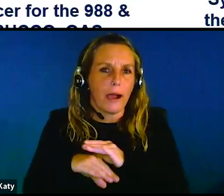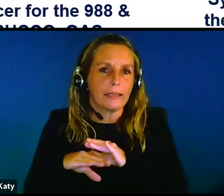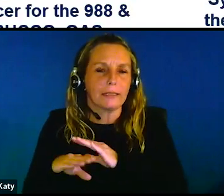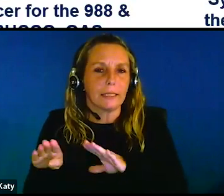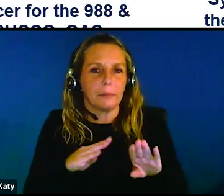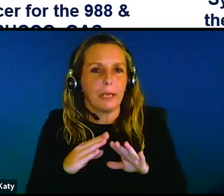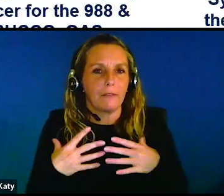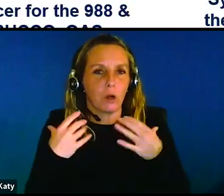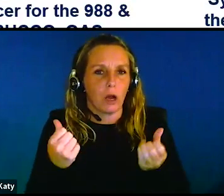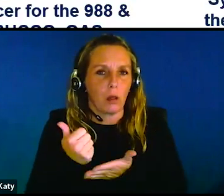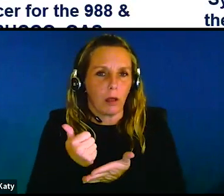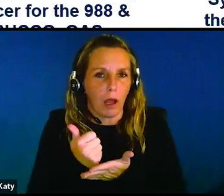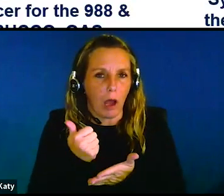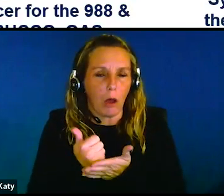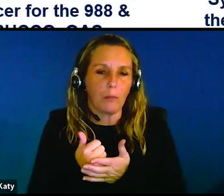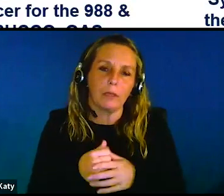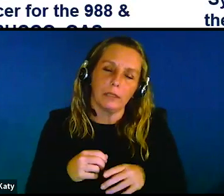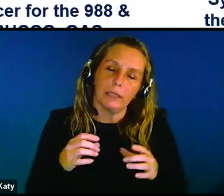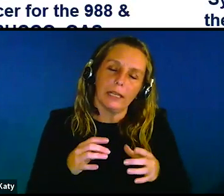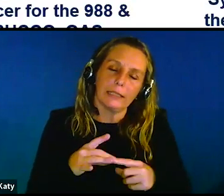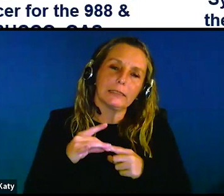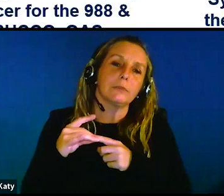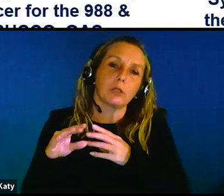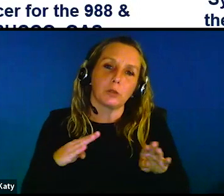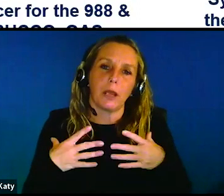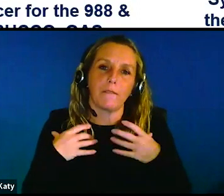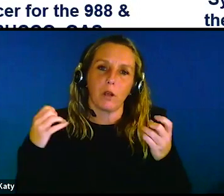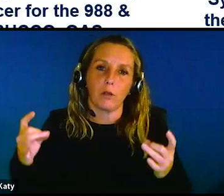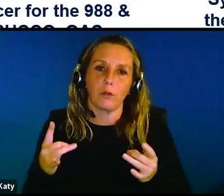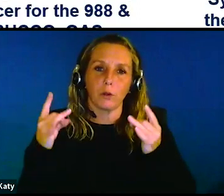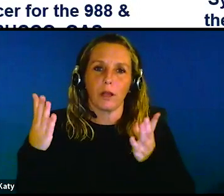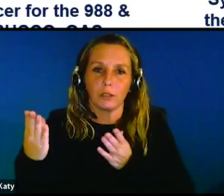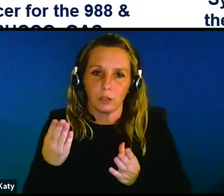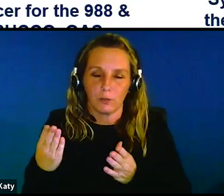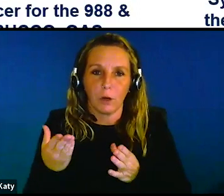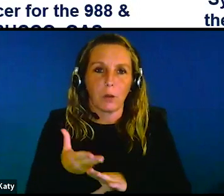and especially behavioral health crisis services. Before closing, I want to share